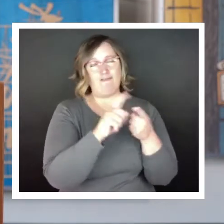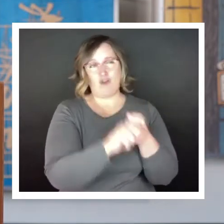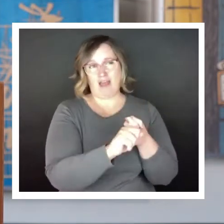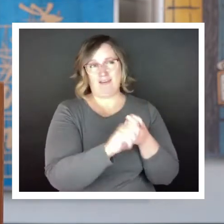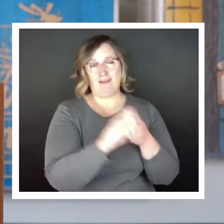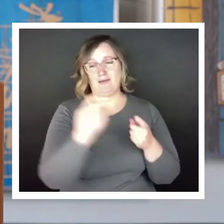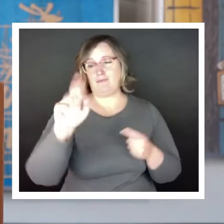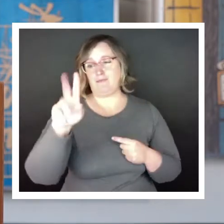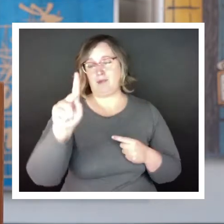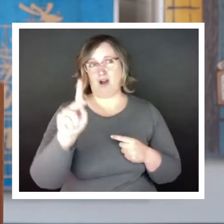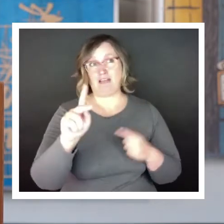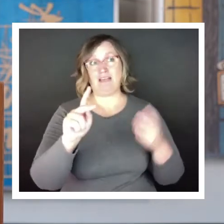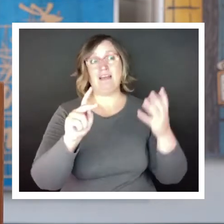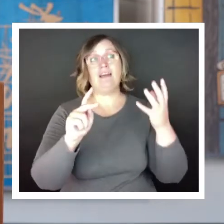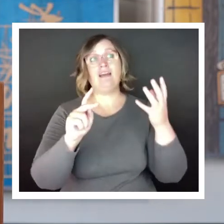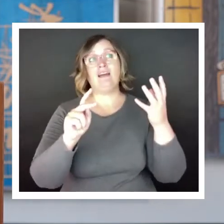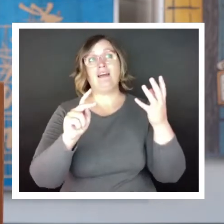went home and killed himself.